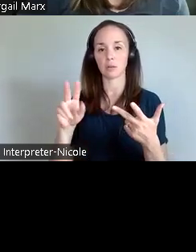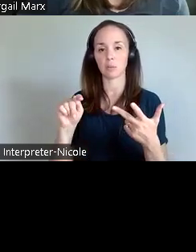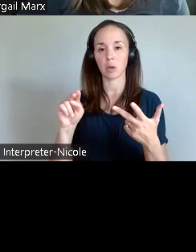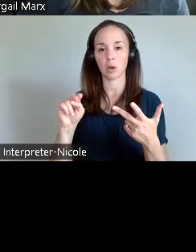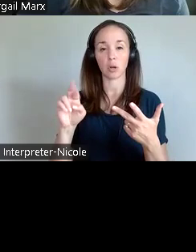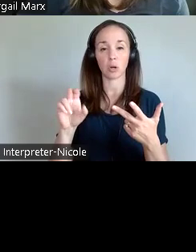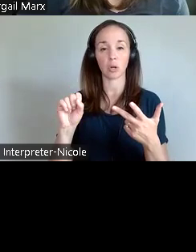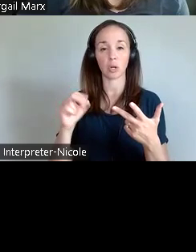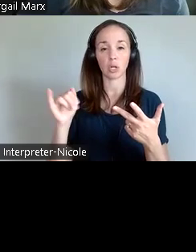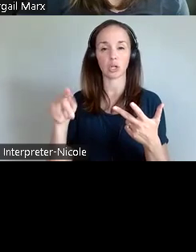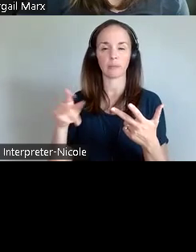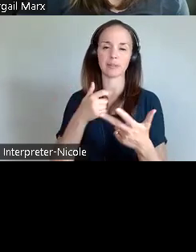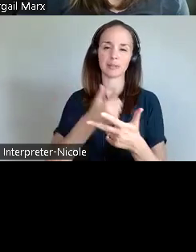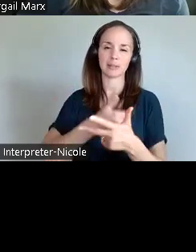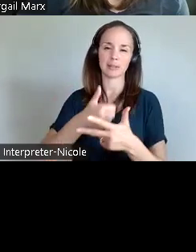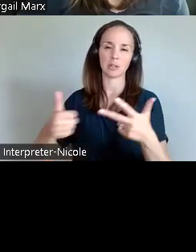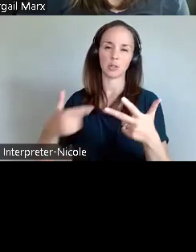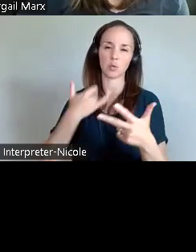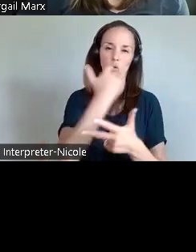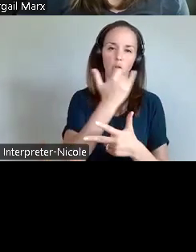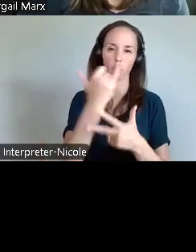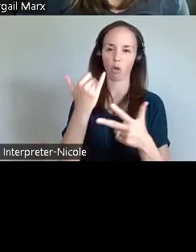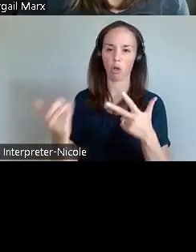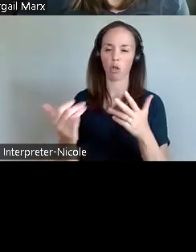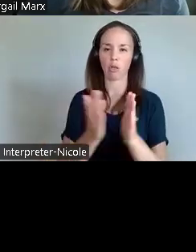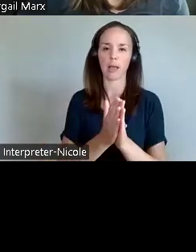insurance companies where you need to speak with the care manager for any of